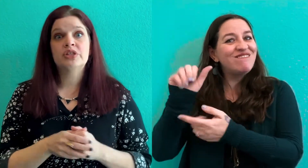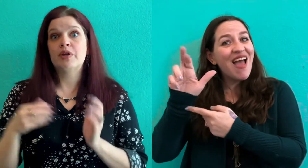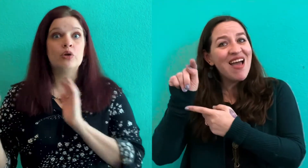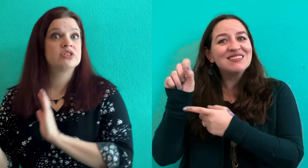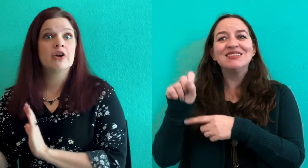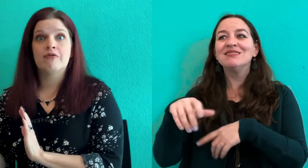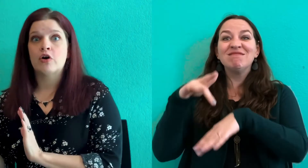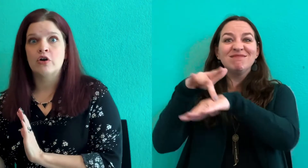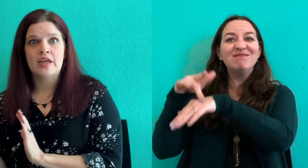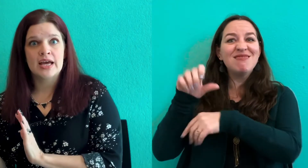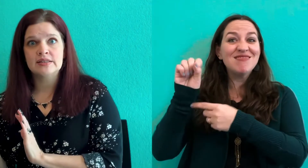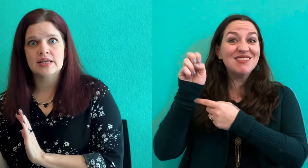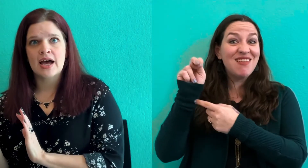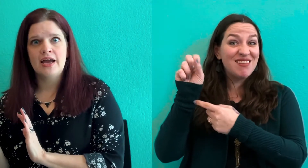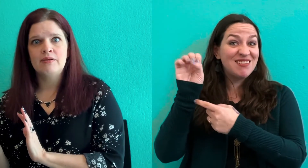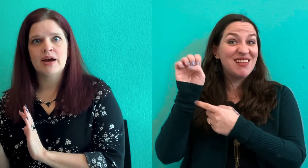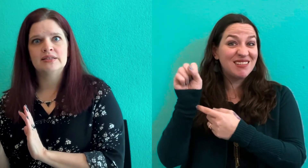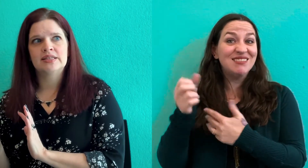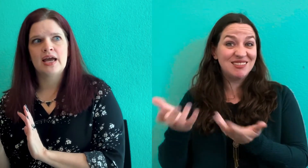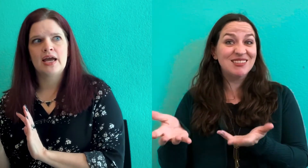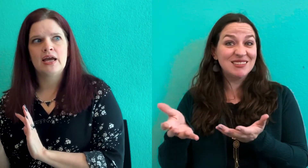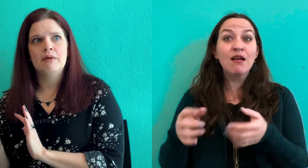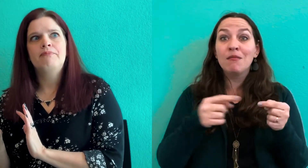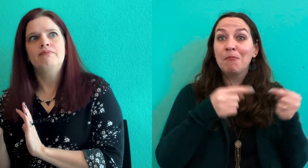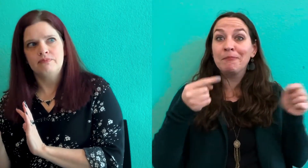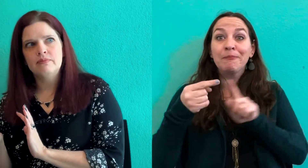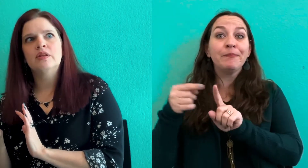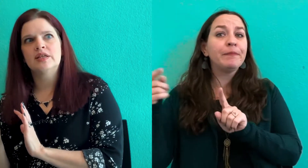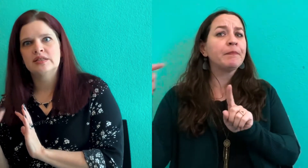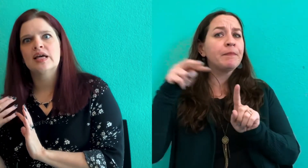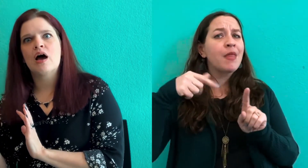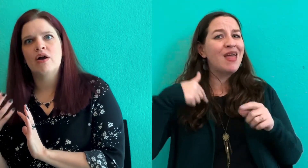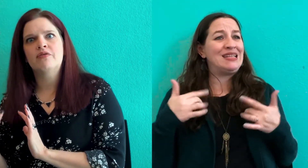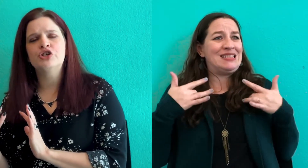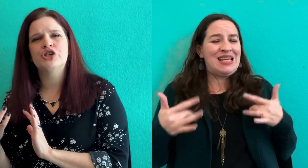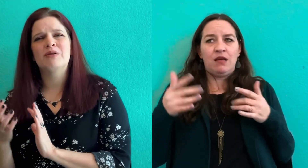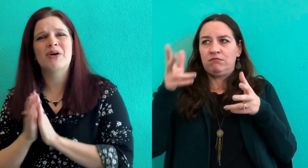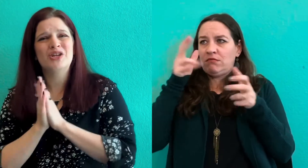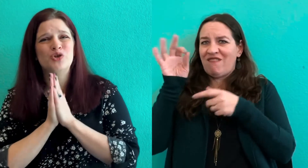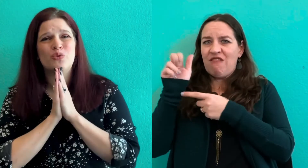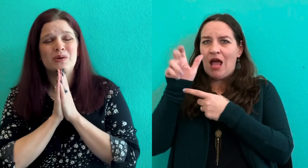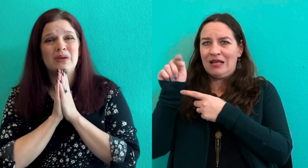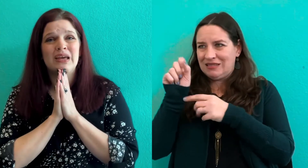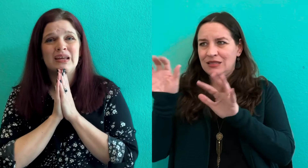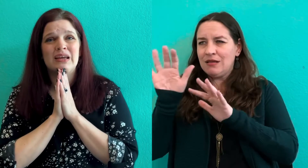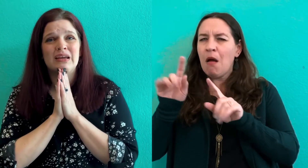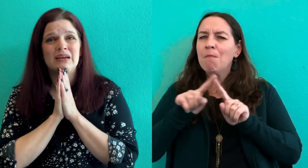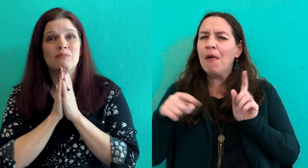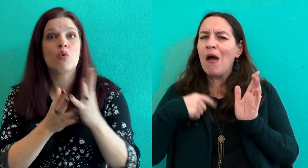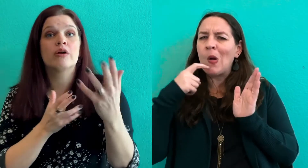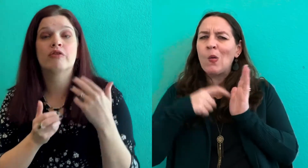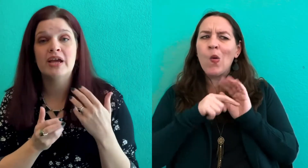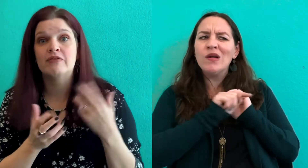Somebody who's very far on the S side might say, this is how I function, but I do want to be getting more information.